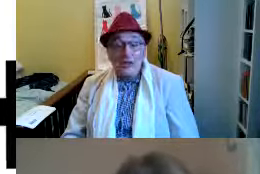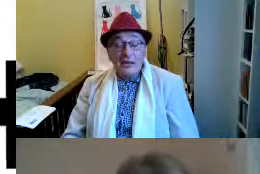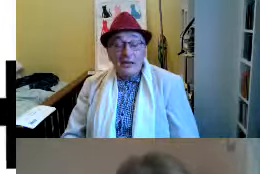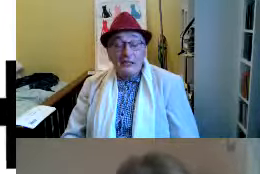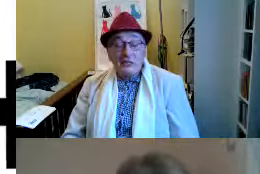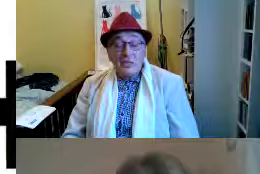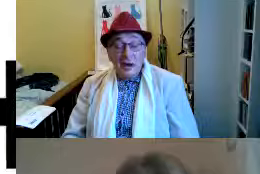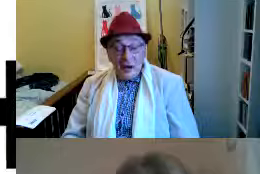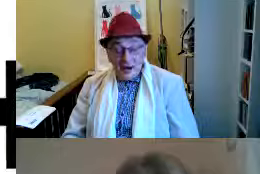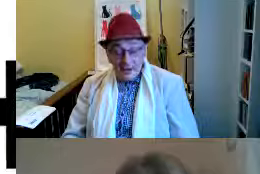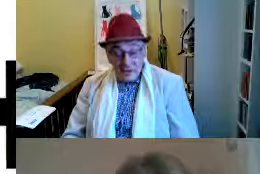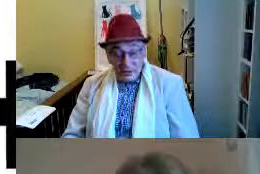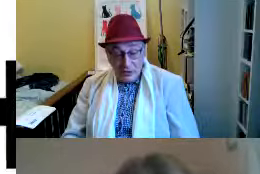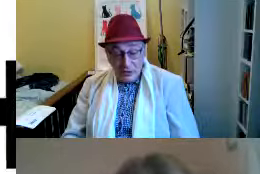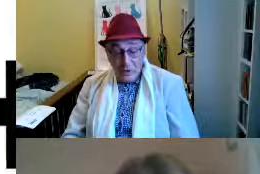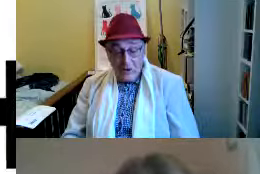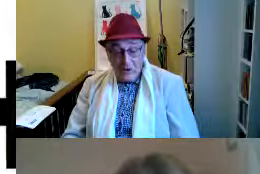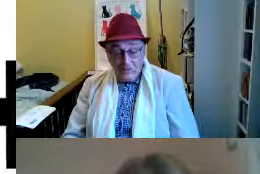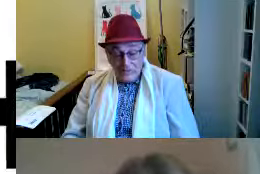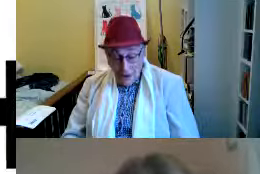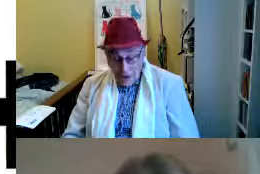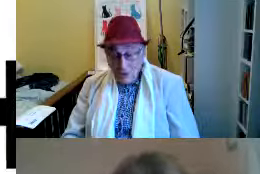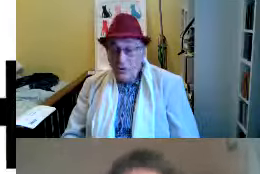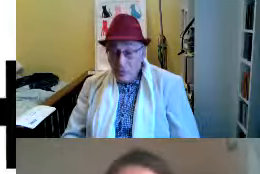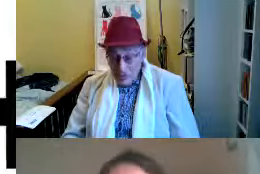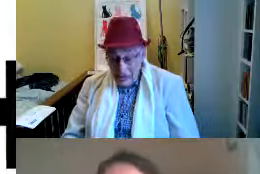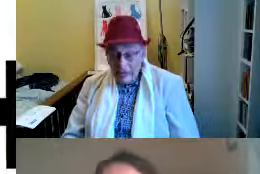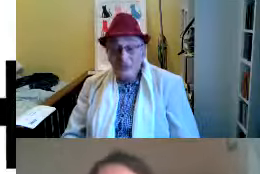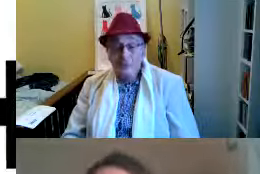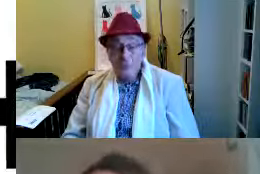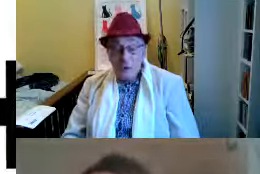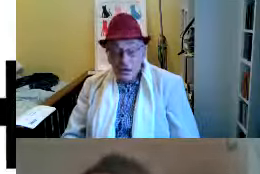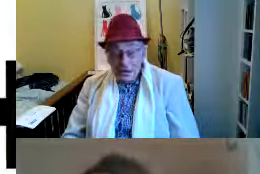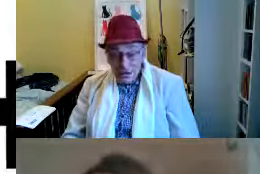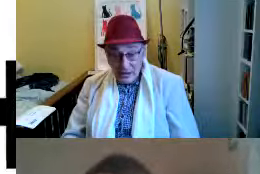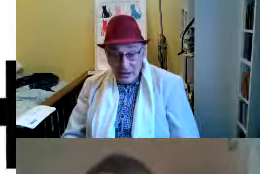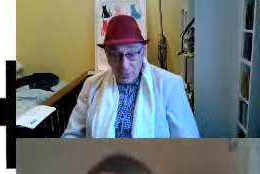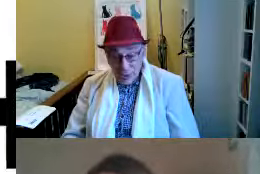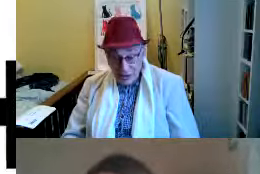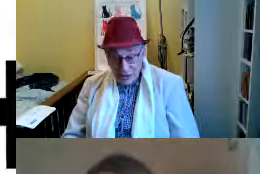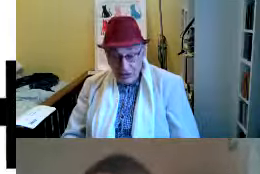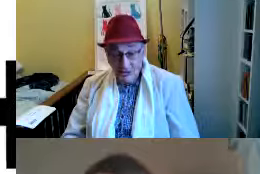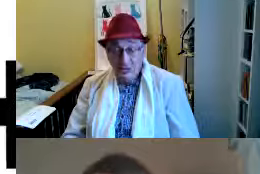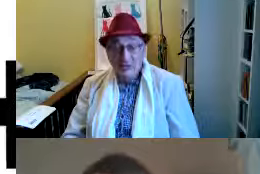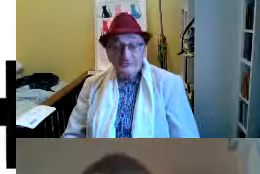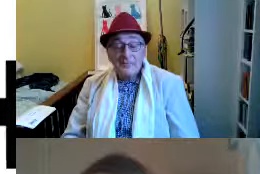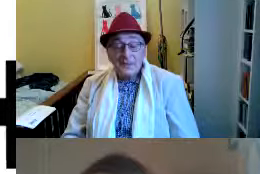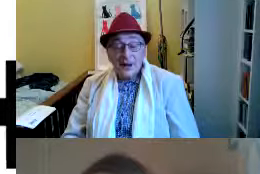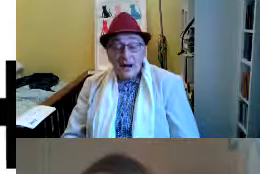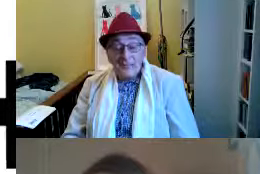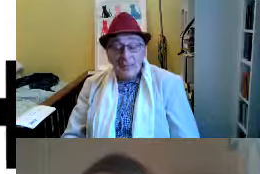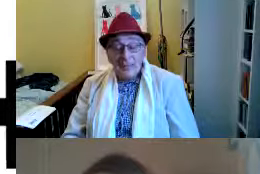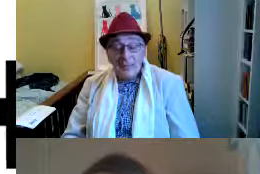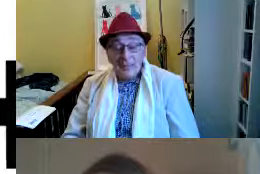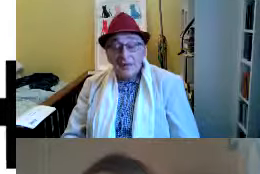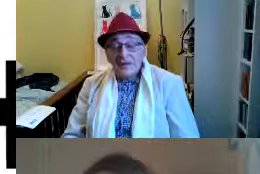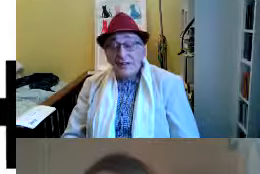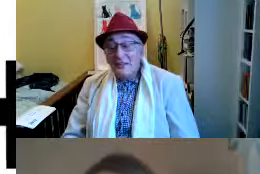it's where i need to ask all the galleries some quite clear questions and maybe if